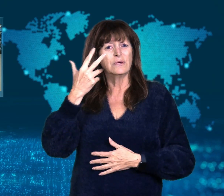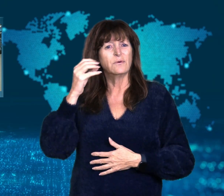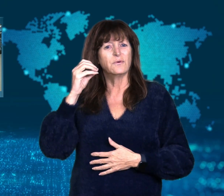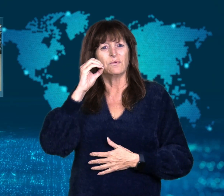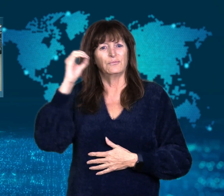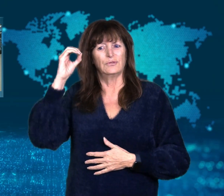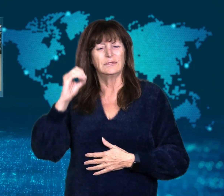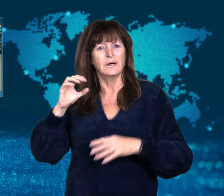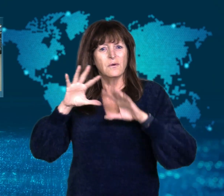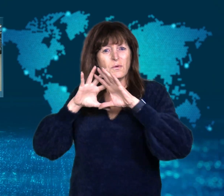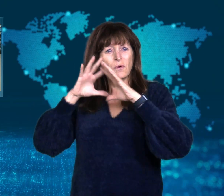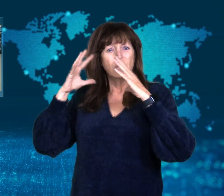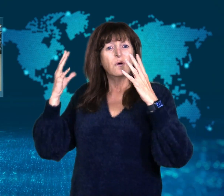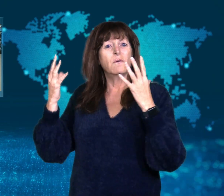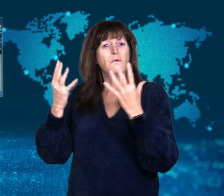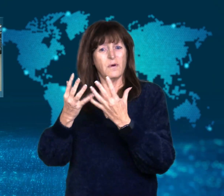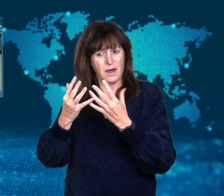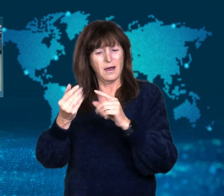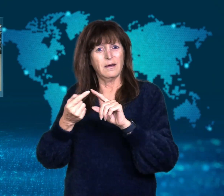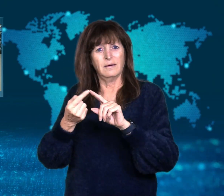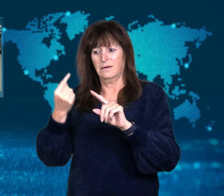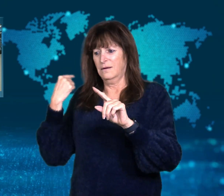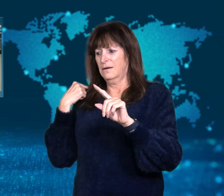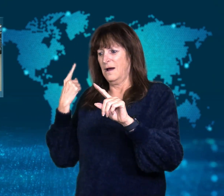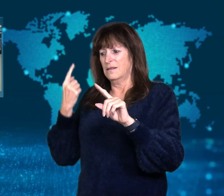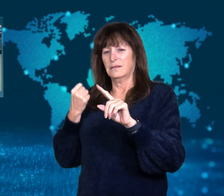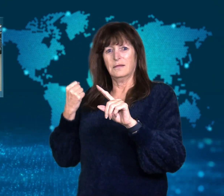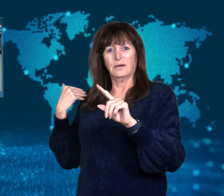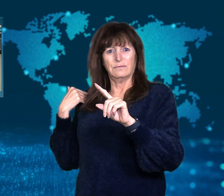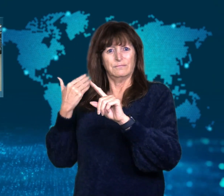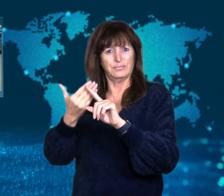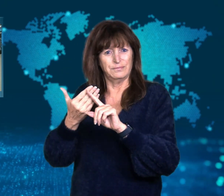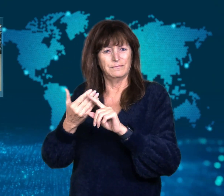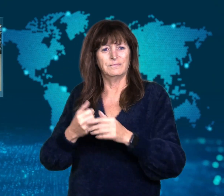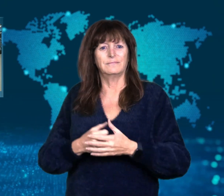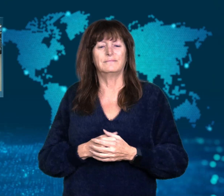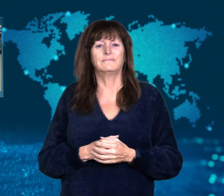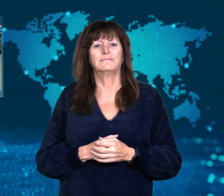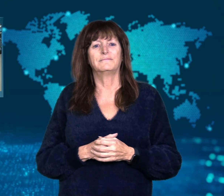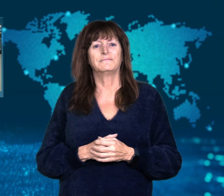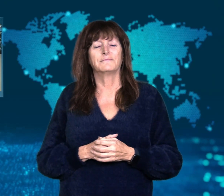food prices are up at least 30% worldwide since last year.